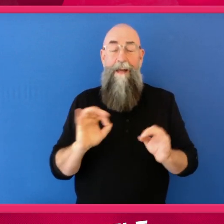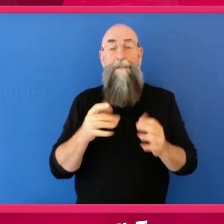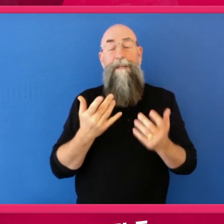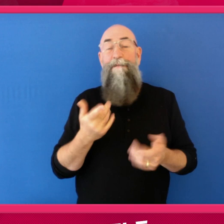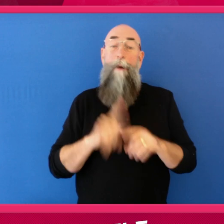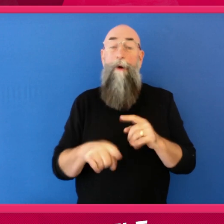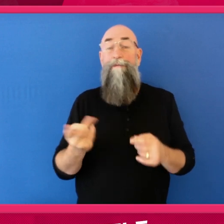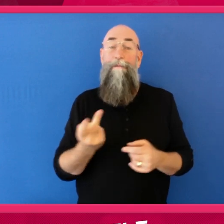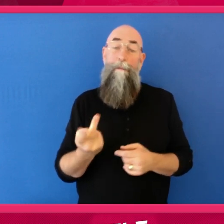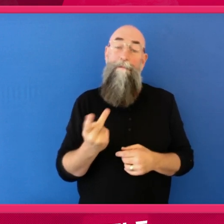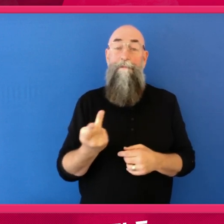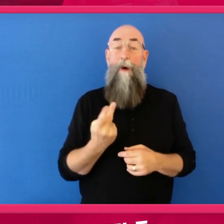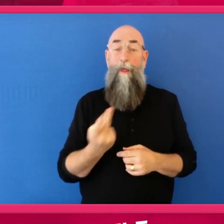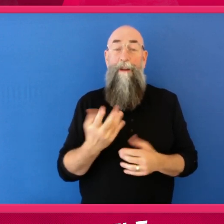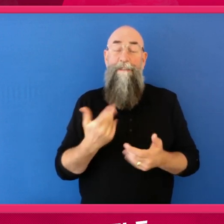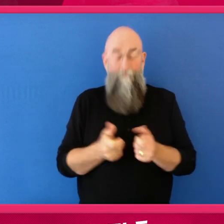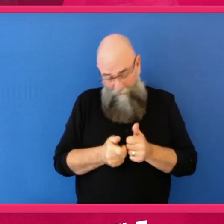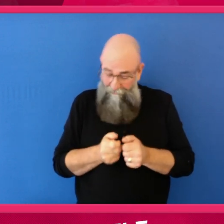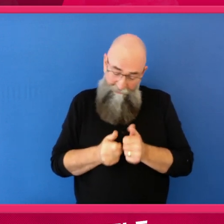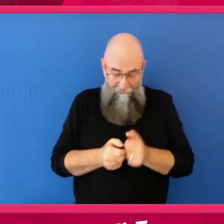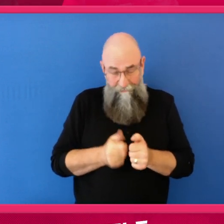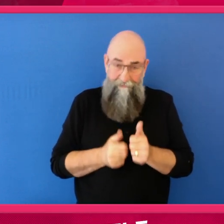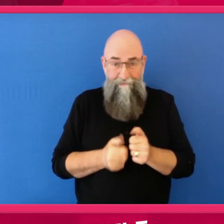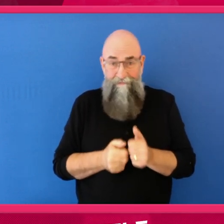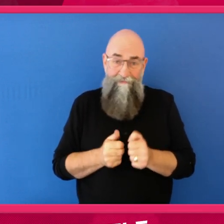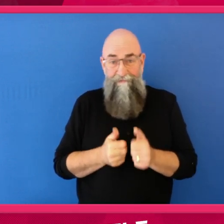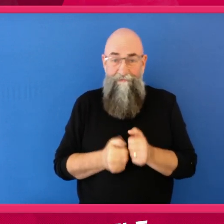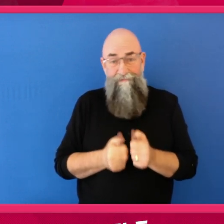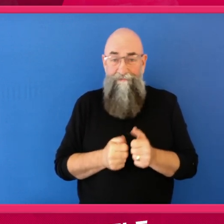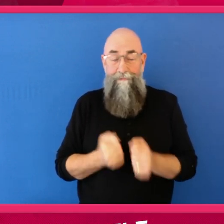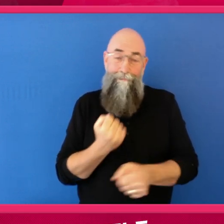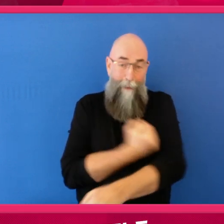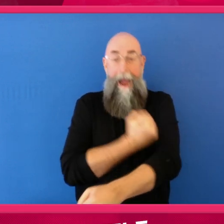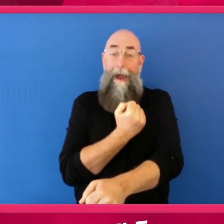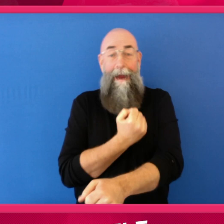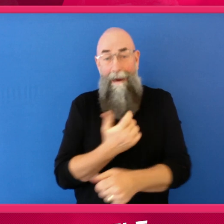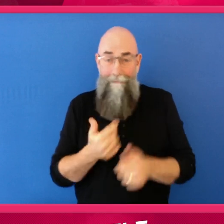Instagram and getting our dopamine hits for the day. Or yeah just hanging out and just